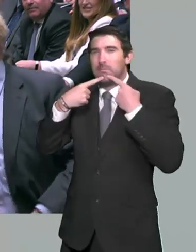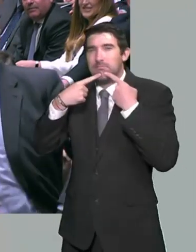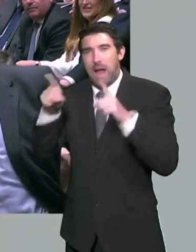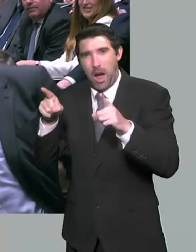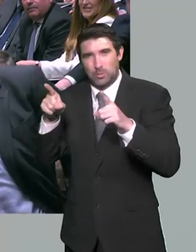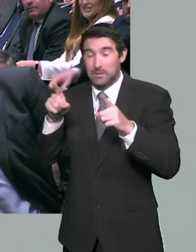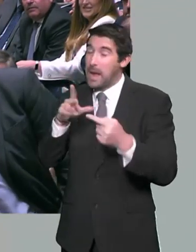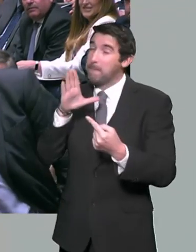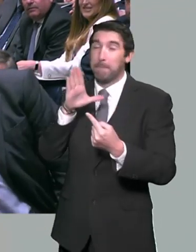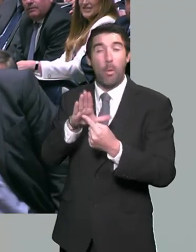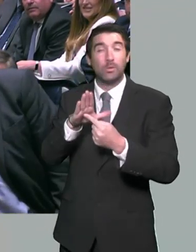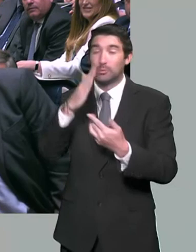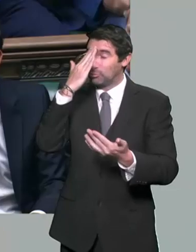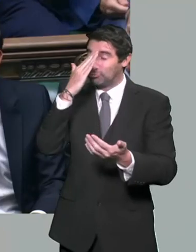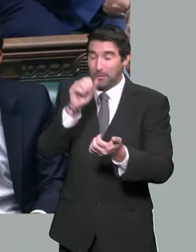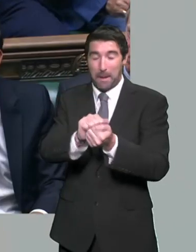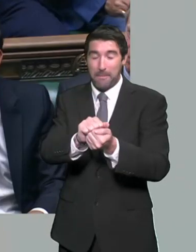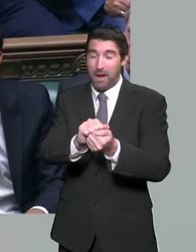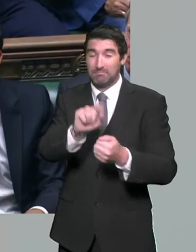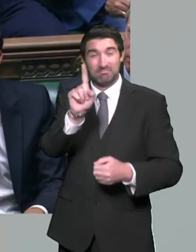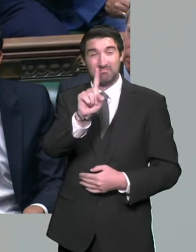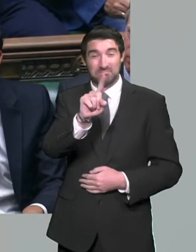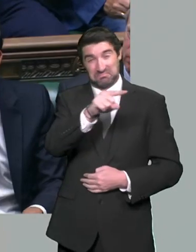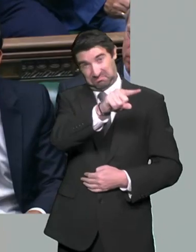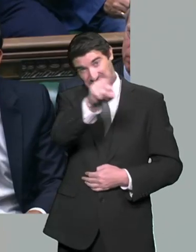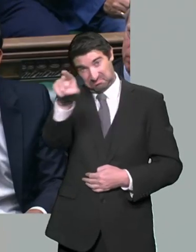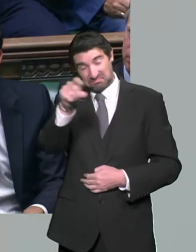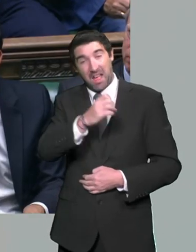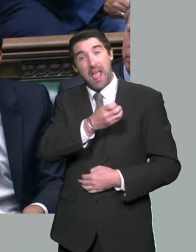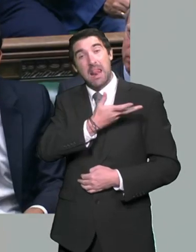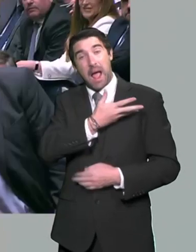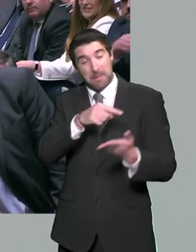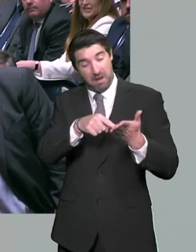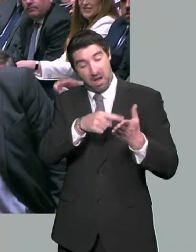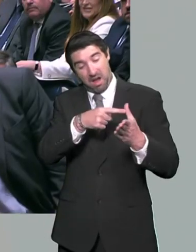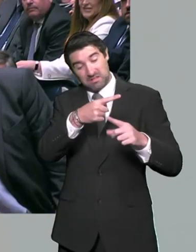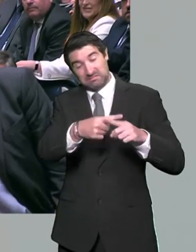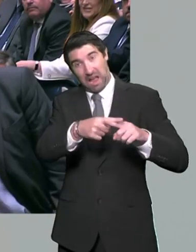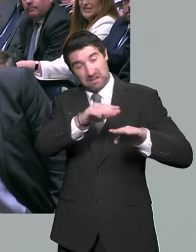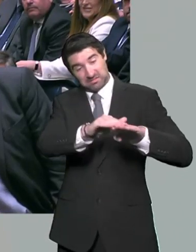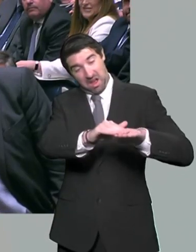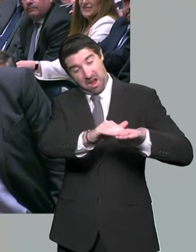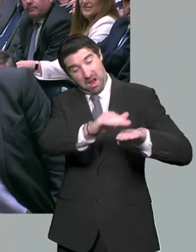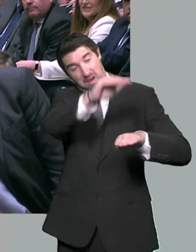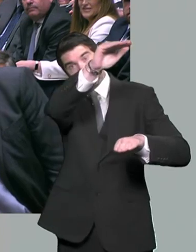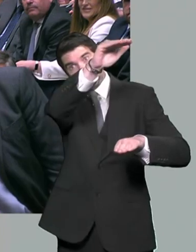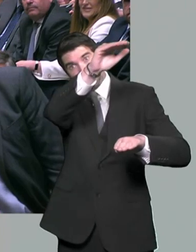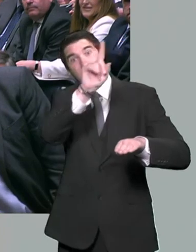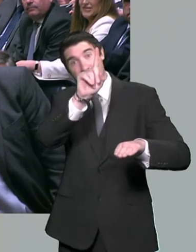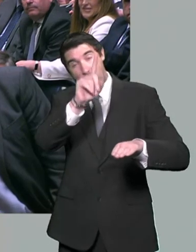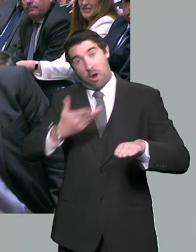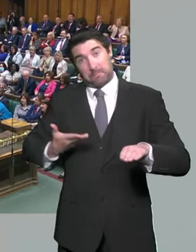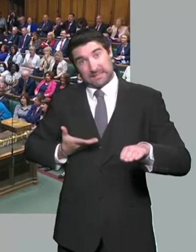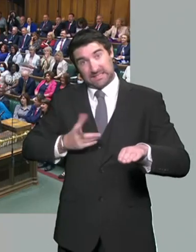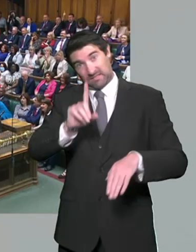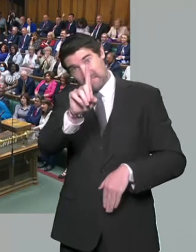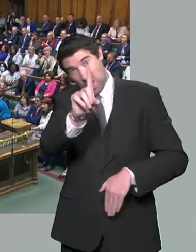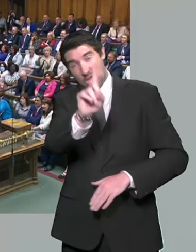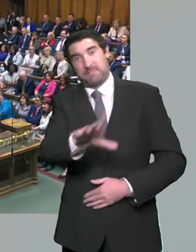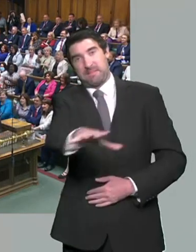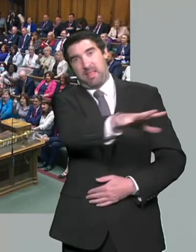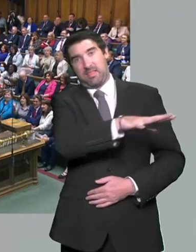Never forget, Mr Speaker, that under Labour, taxes go up on businesses and on people.